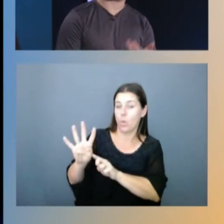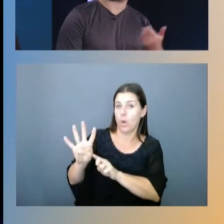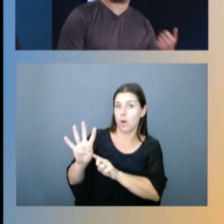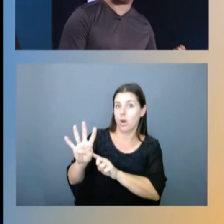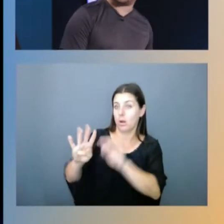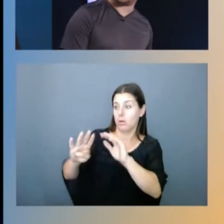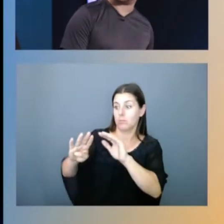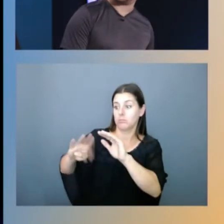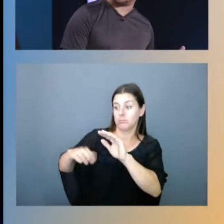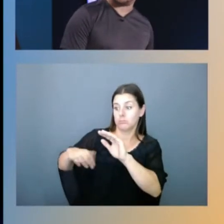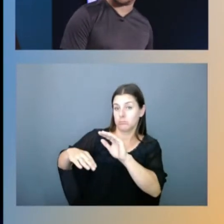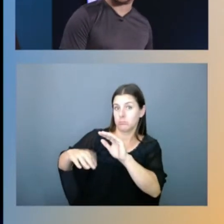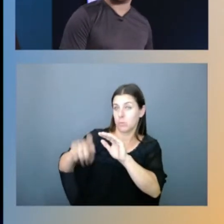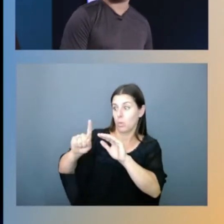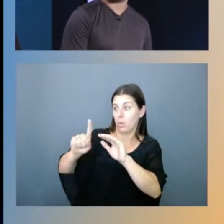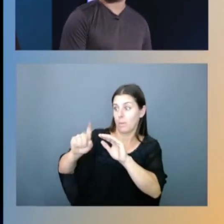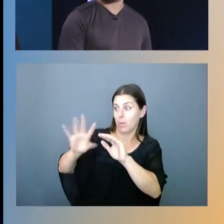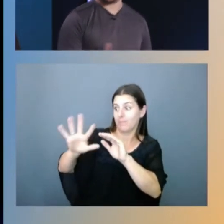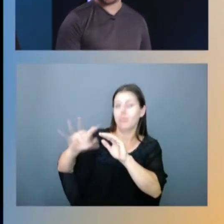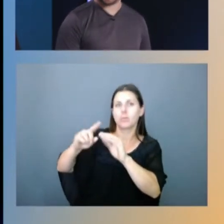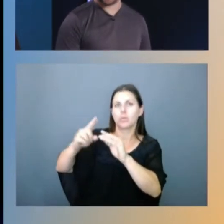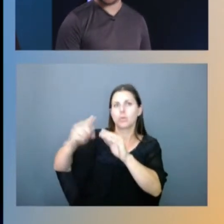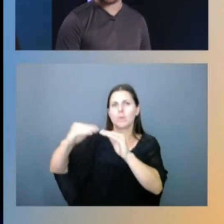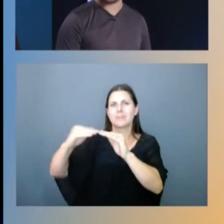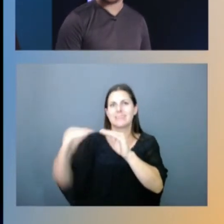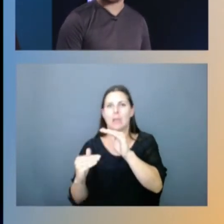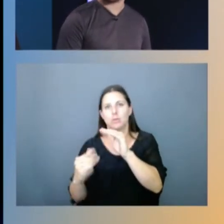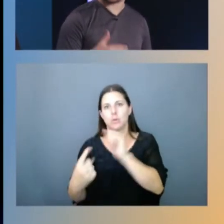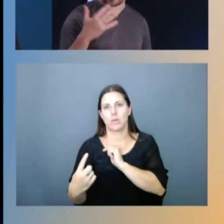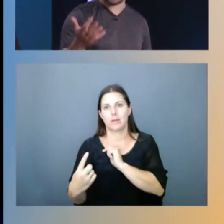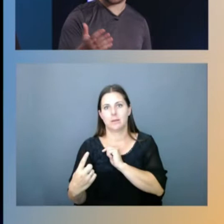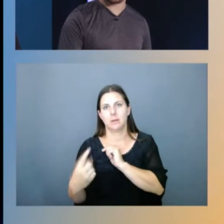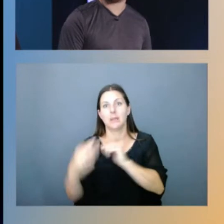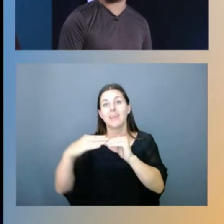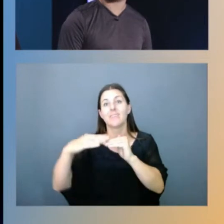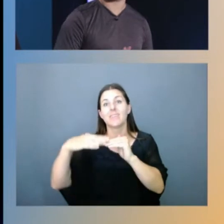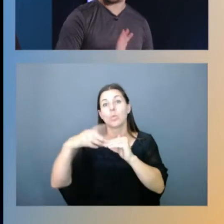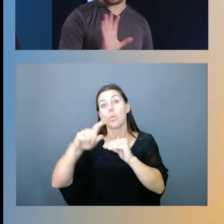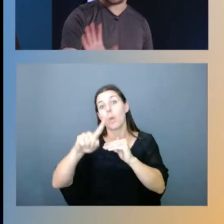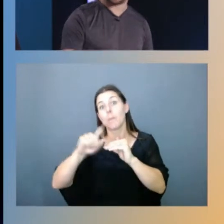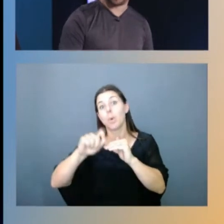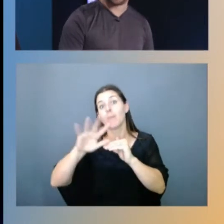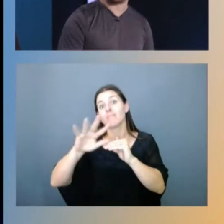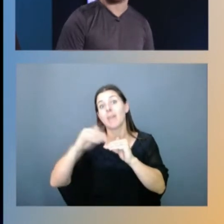it'll get rounded down to one, anything beyond 1.5, above 1.5 will be rounded up to two.